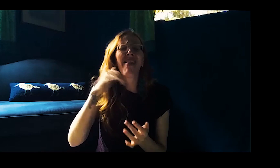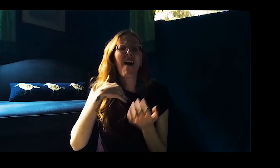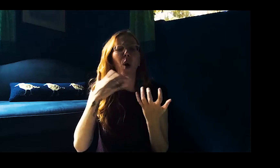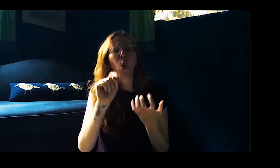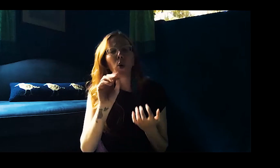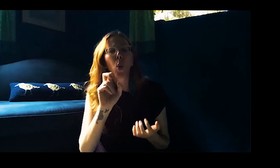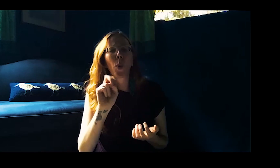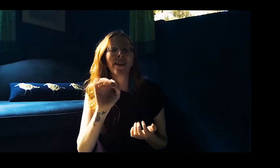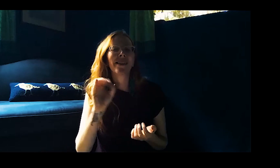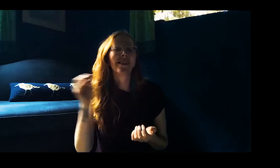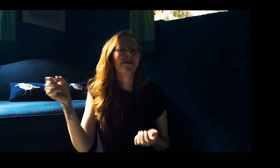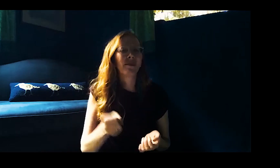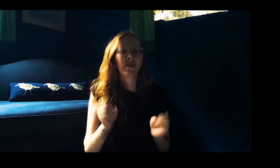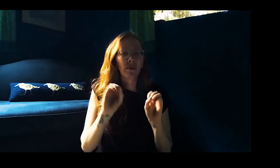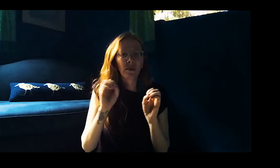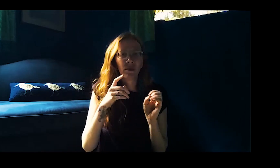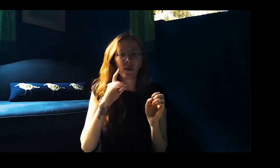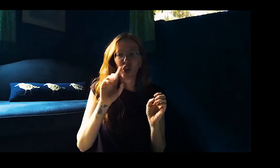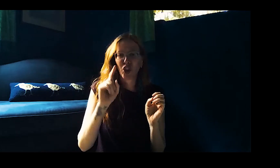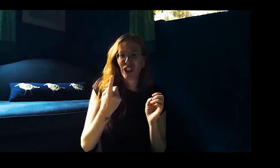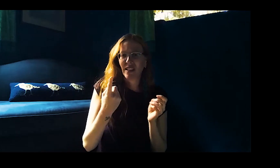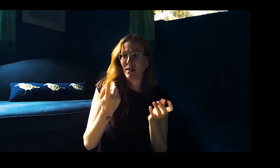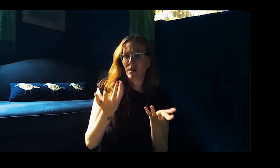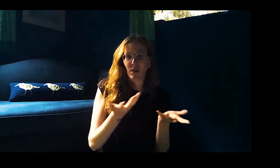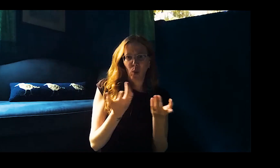out? Like what can I do? I just like - there's not enough people of color who are represented,